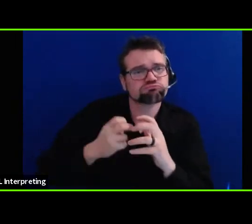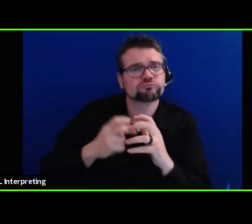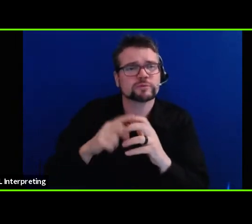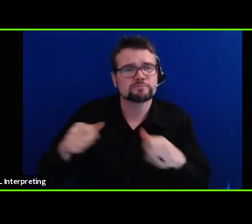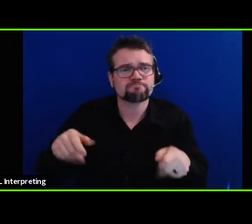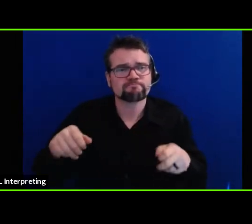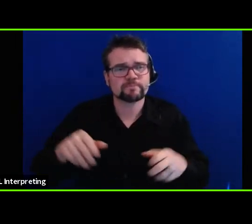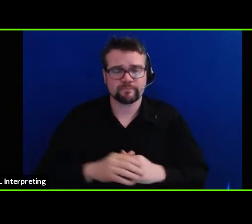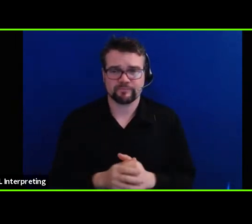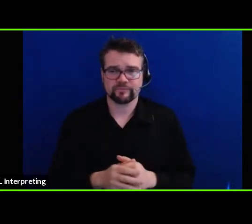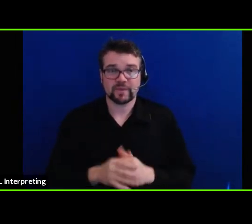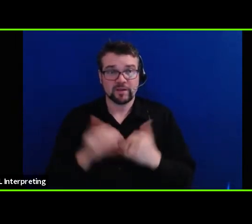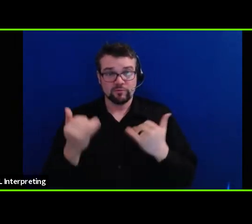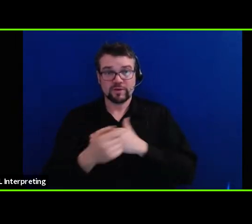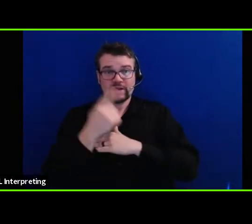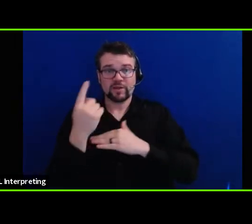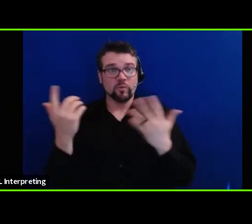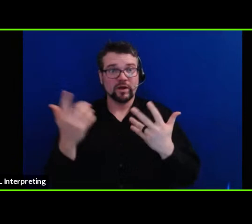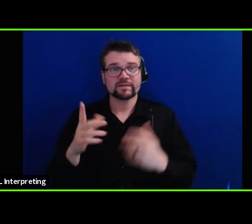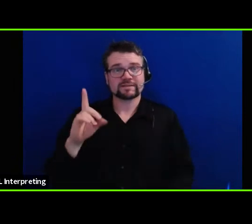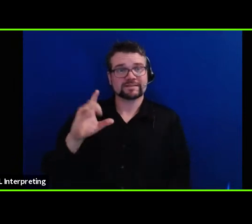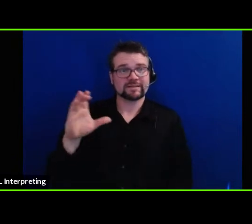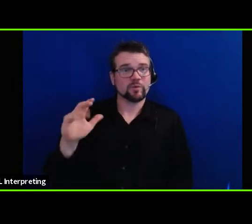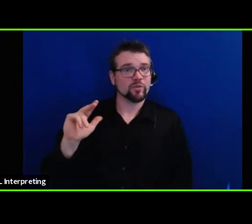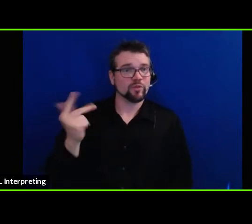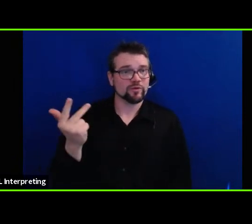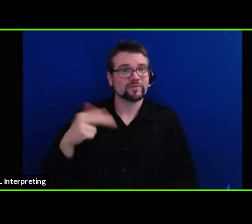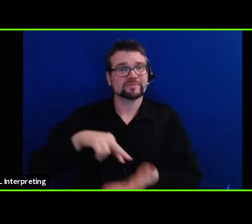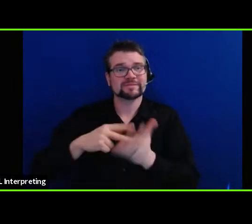INTERNATIONAL DAY OF PERSONS WITH DISABILITIES ESTABLISHED BY